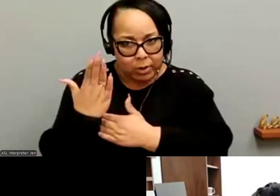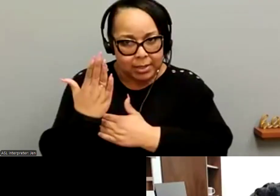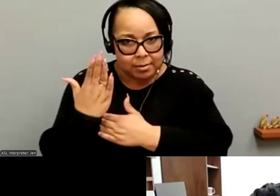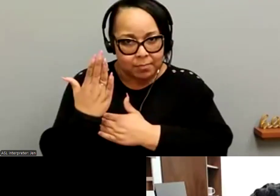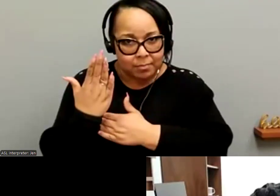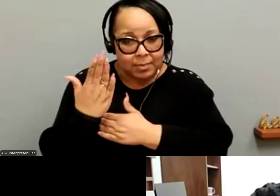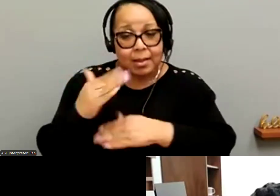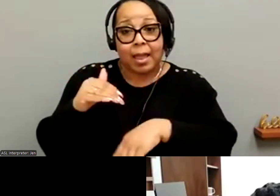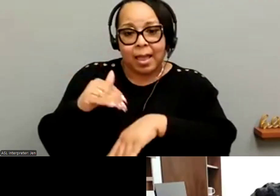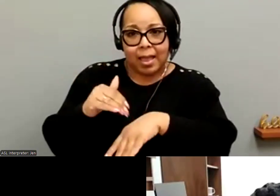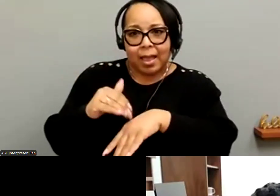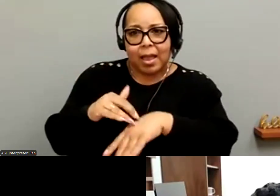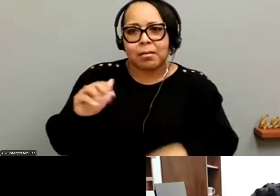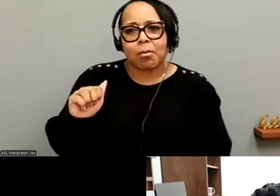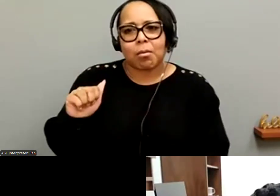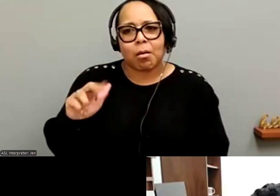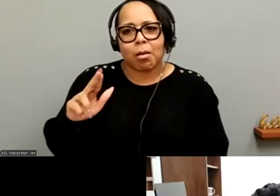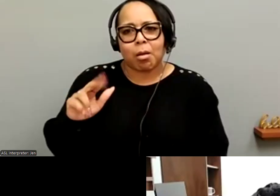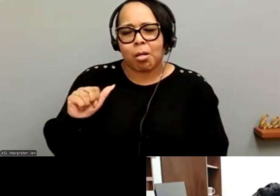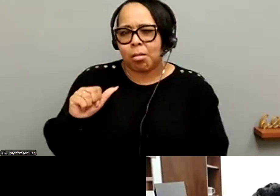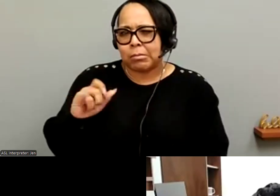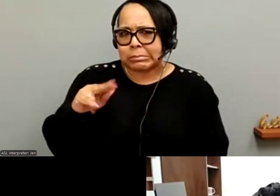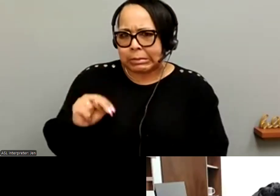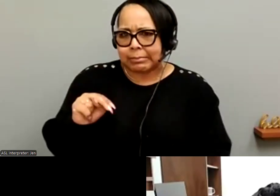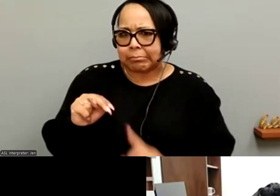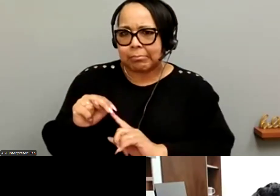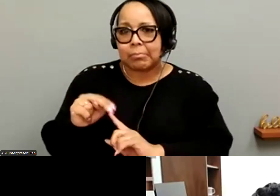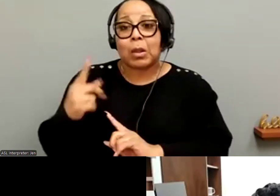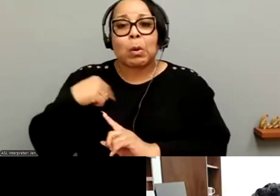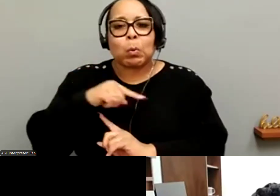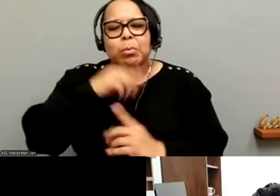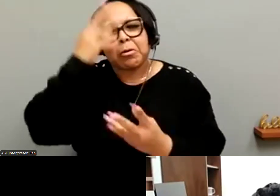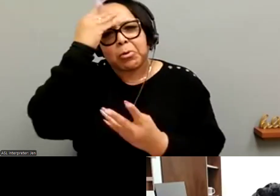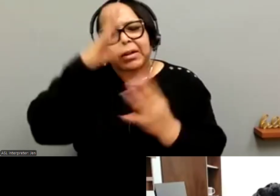at , and we were 13:08:00 just reflecting how much our